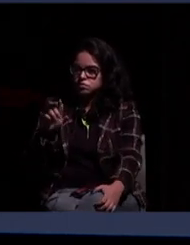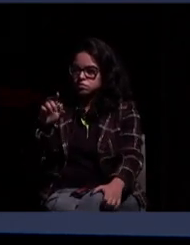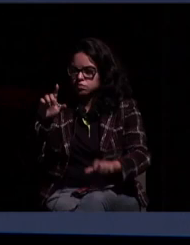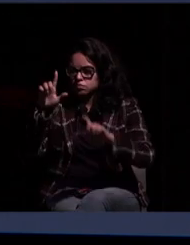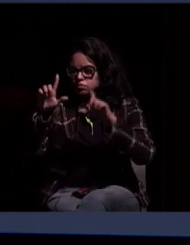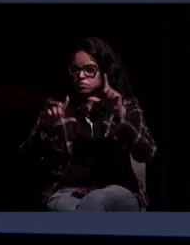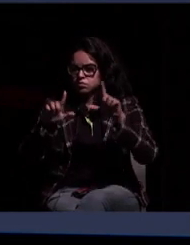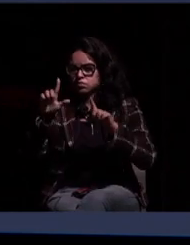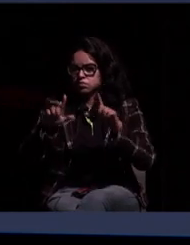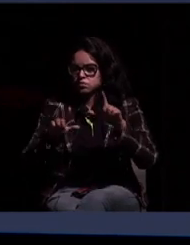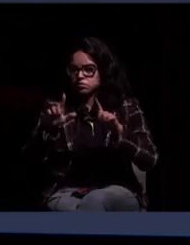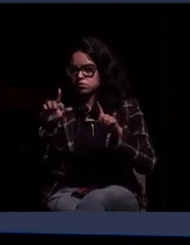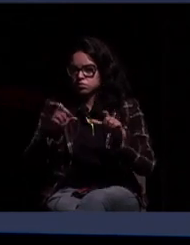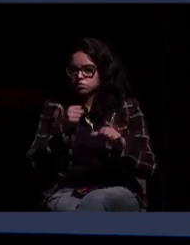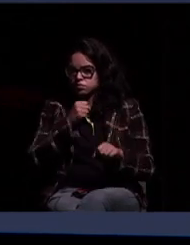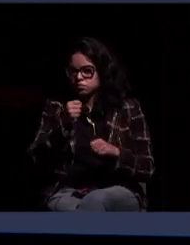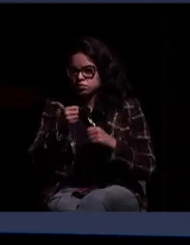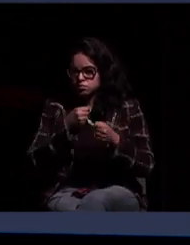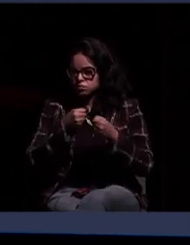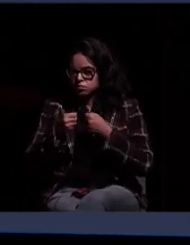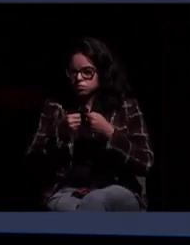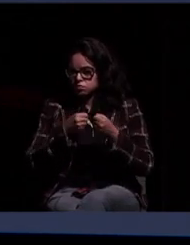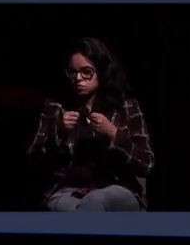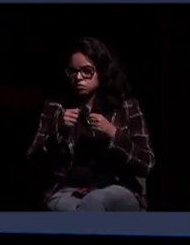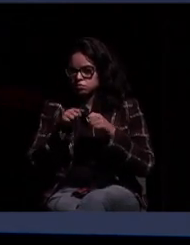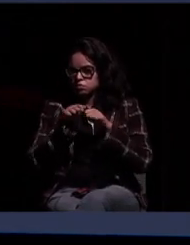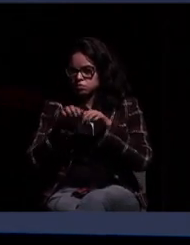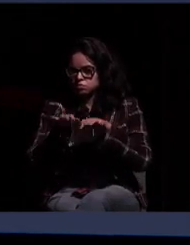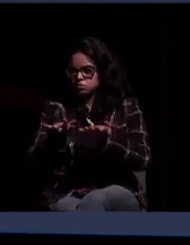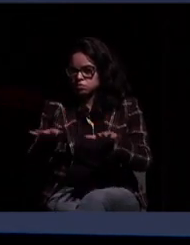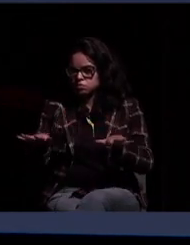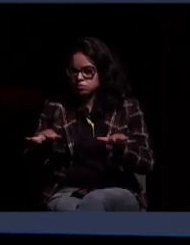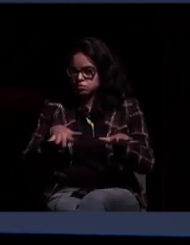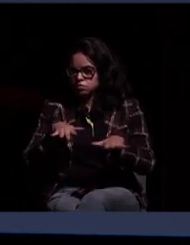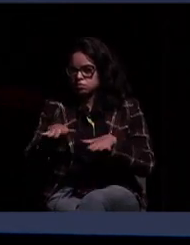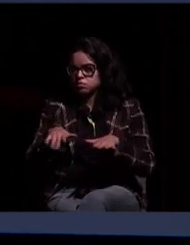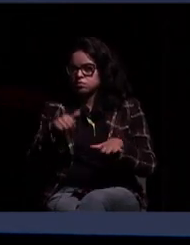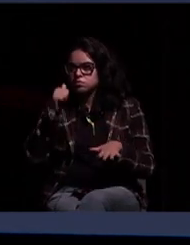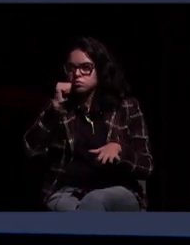papers, all of them speaking about the mothers of Bragança movement